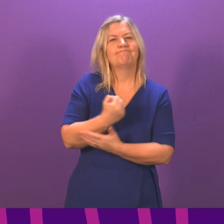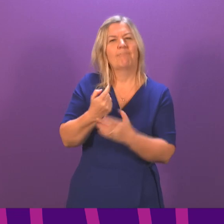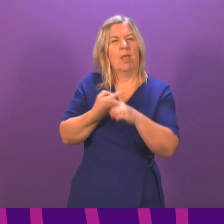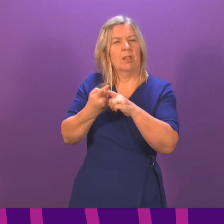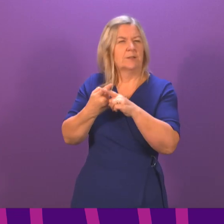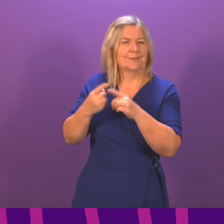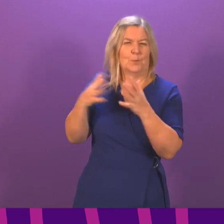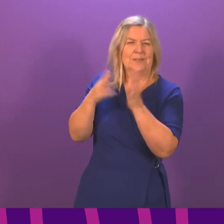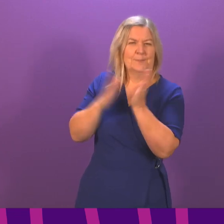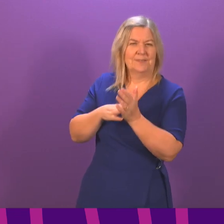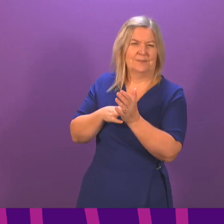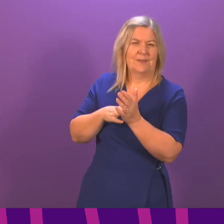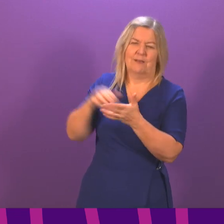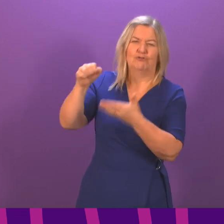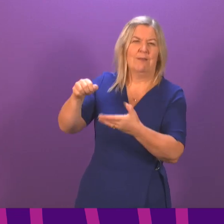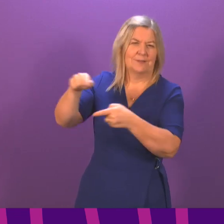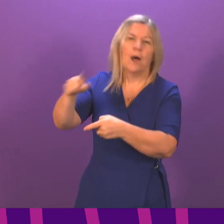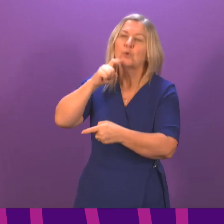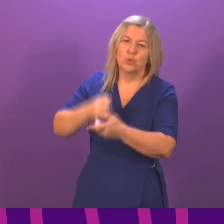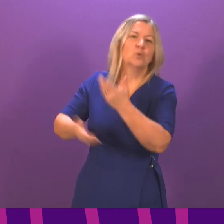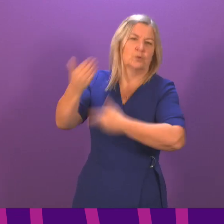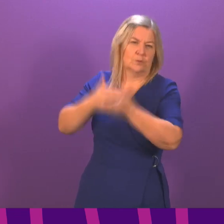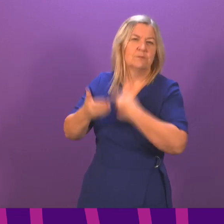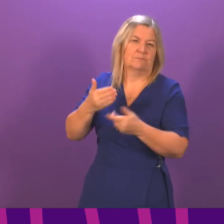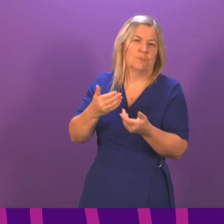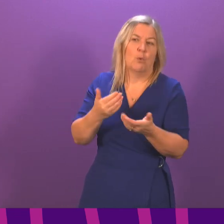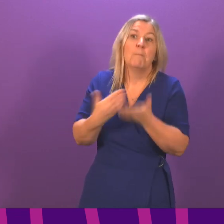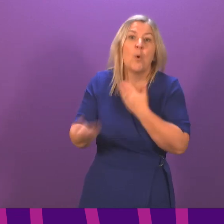to make permanent the uplift to universal credit, which was rightly introduced because